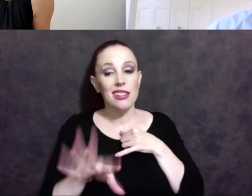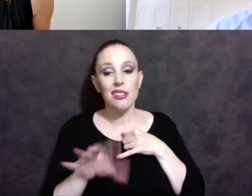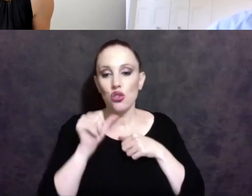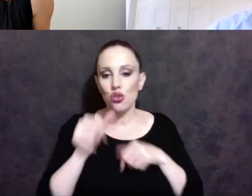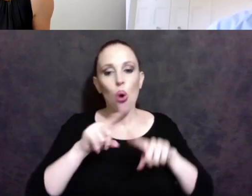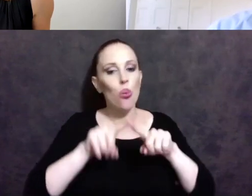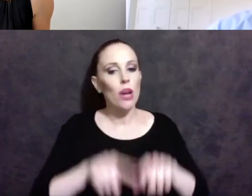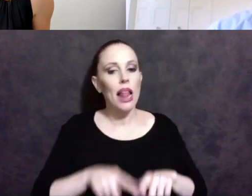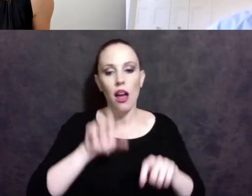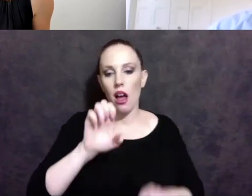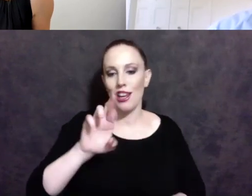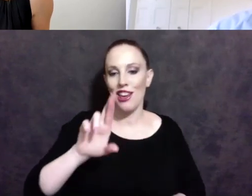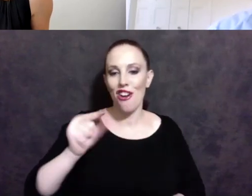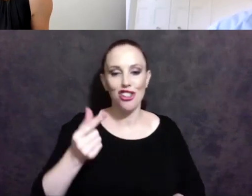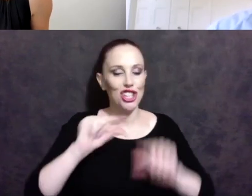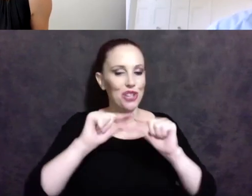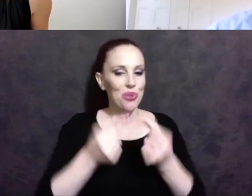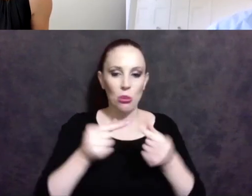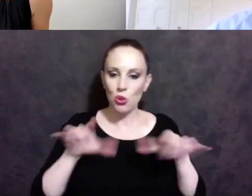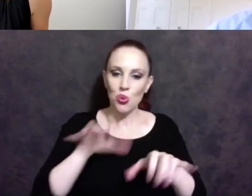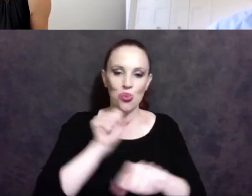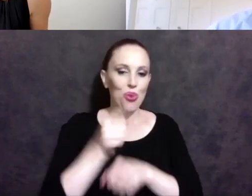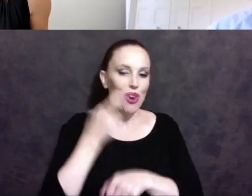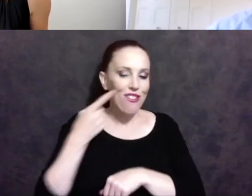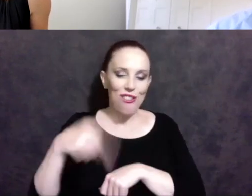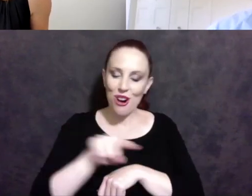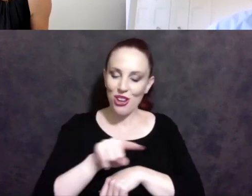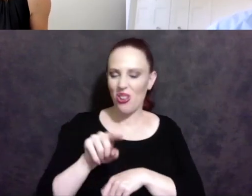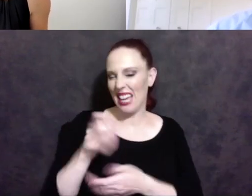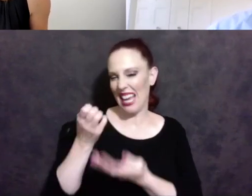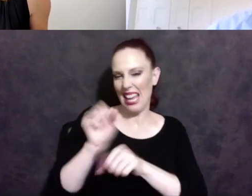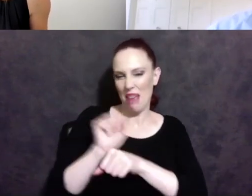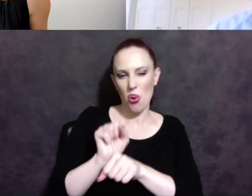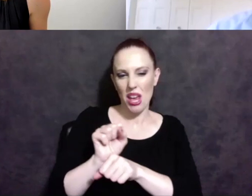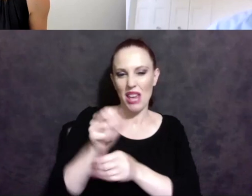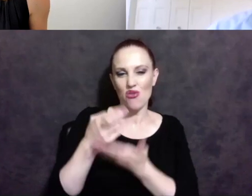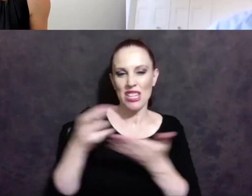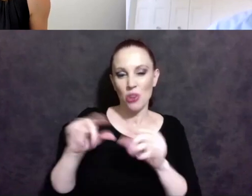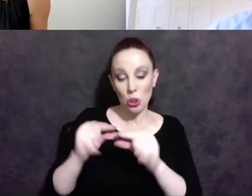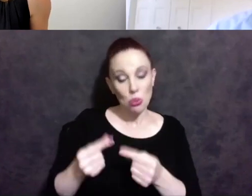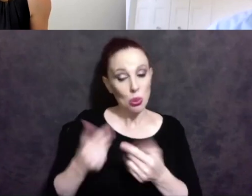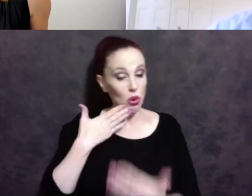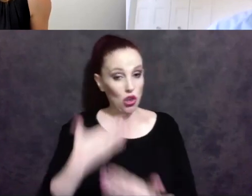to do all of the work. The employee resource groups can serve a huge role but they are